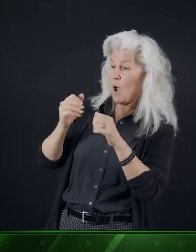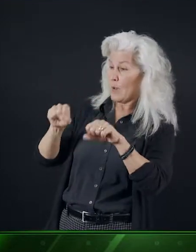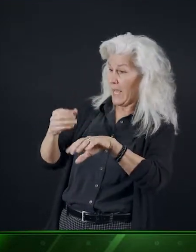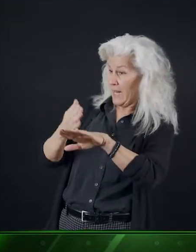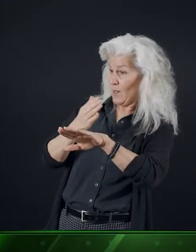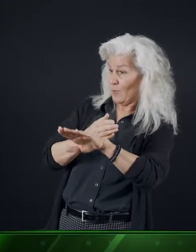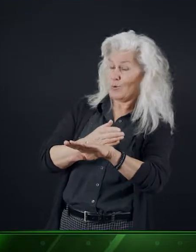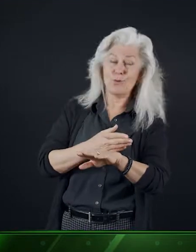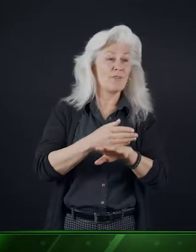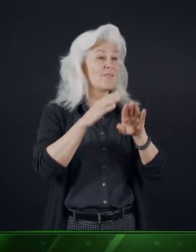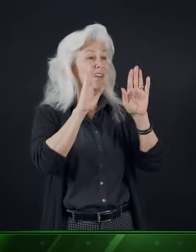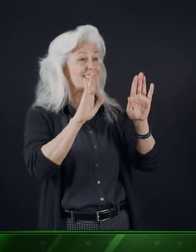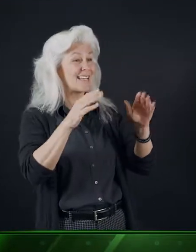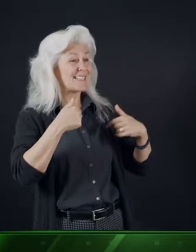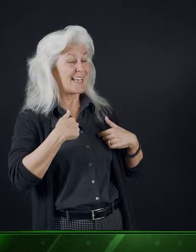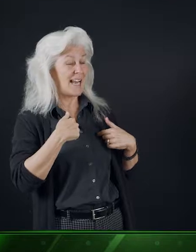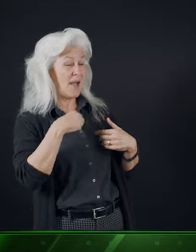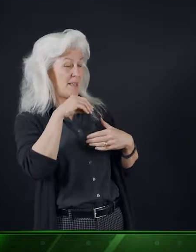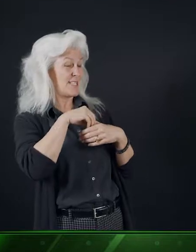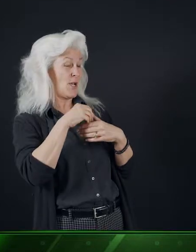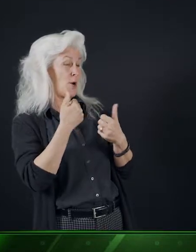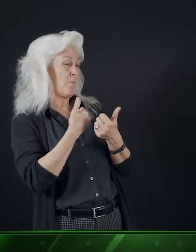Thanks, Brannon, and take care. Thank you, Morgan.